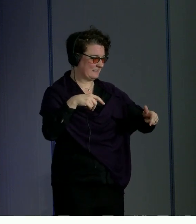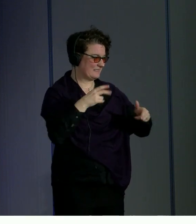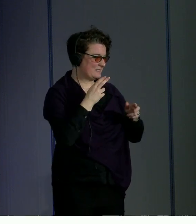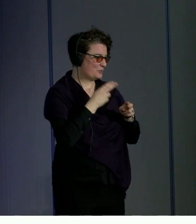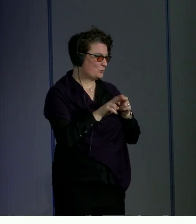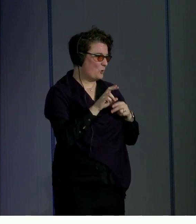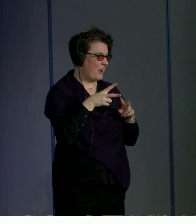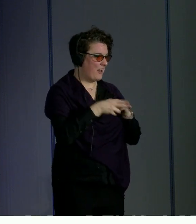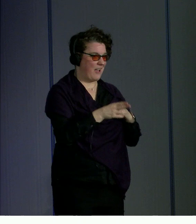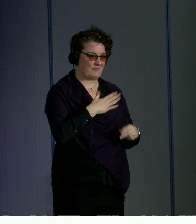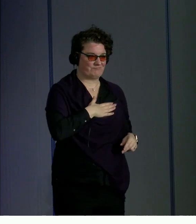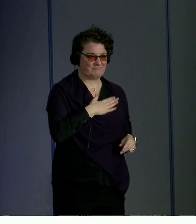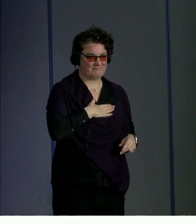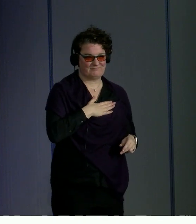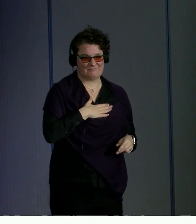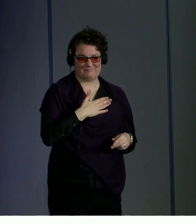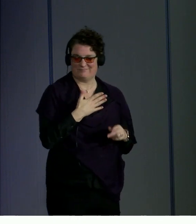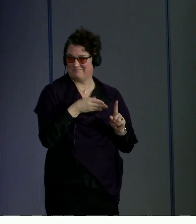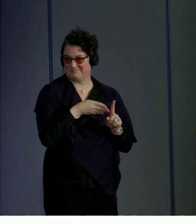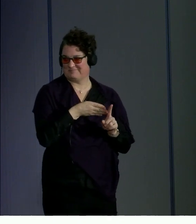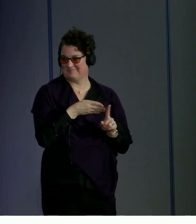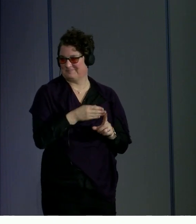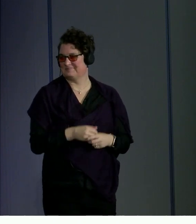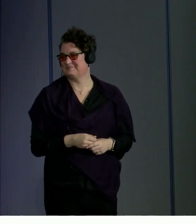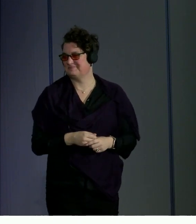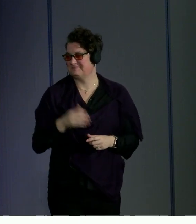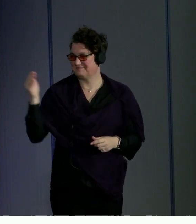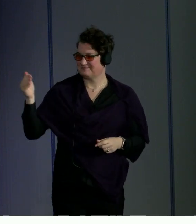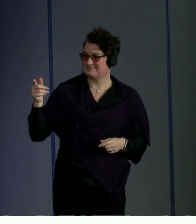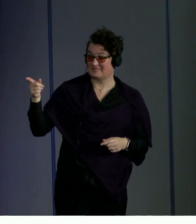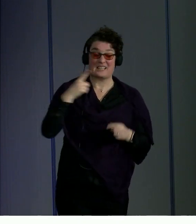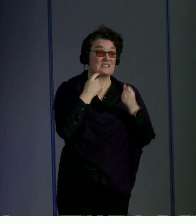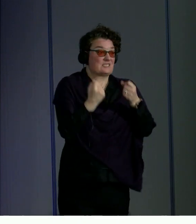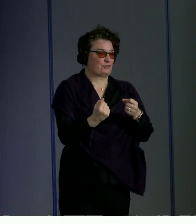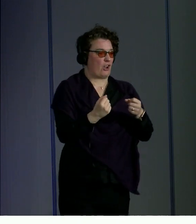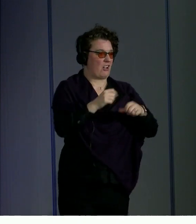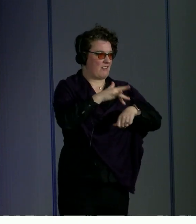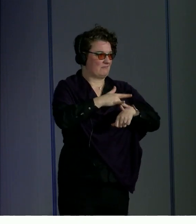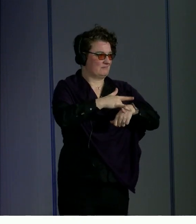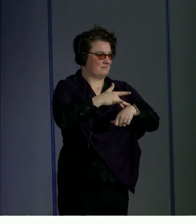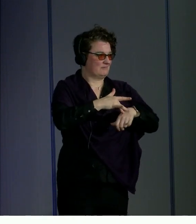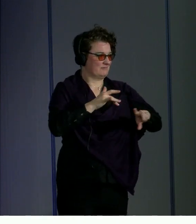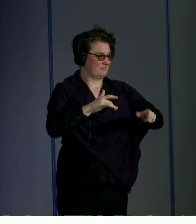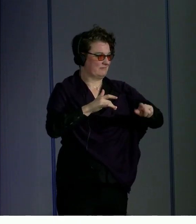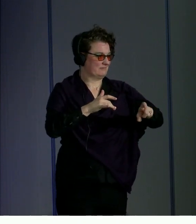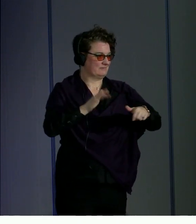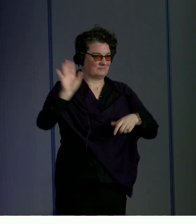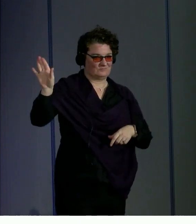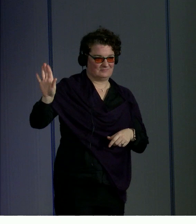most efficient way to do it. >> SUE CULLEN: So very tactile interface with the keyboard. >> CATHERINE SCHMITT WHITAKER: Umm-hmm.